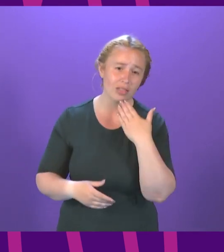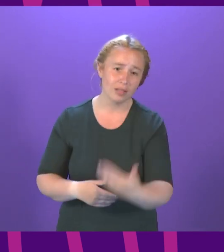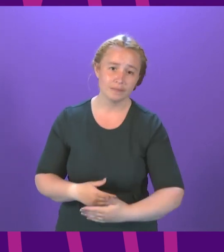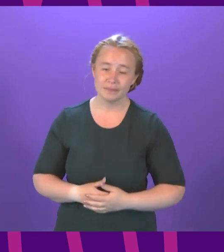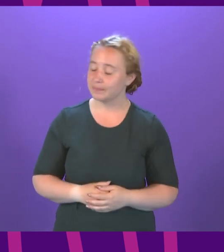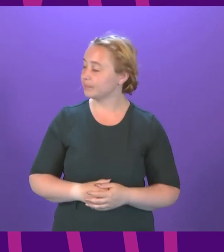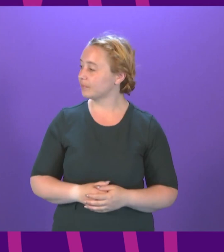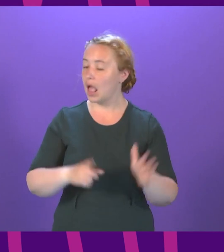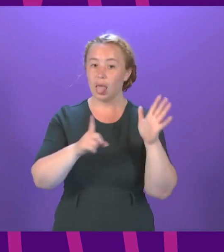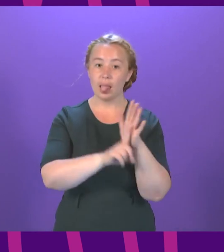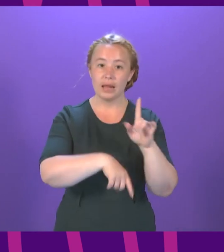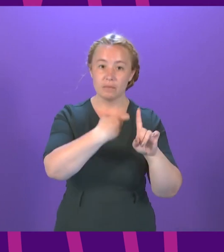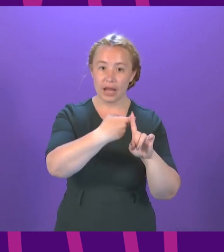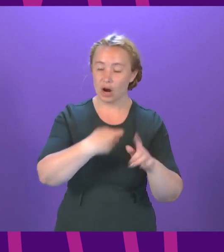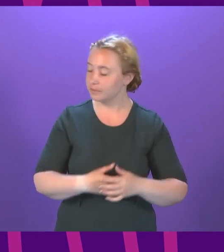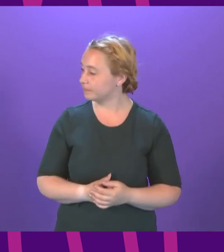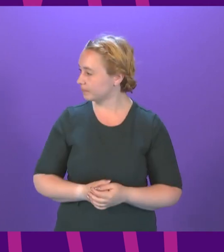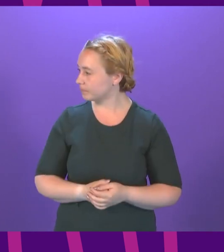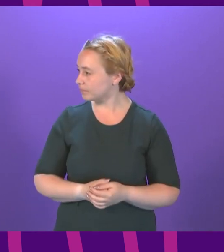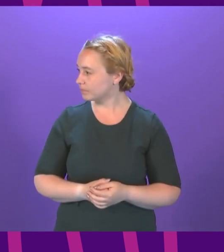I call Liam Kerr. [Interruption.] We cannot hear Mr Kerr, so we will move on to Bob Doris.